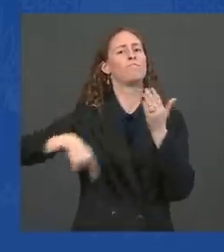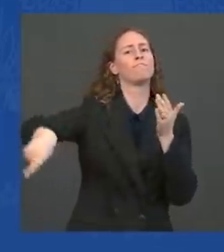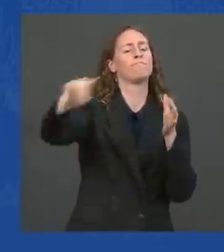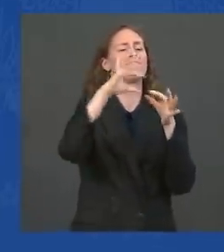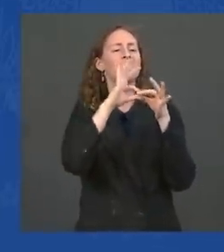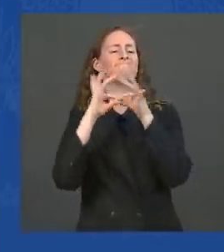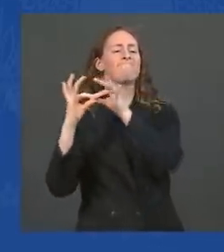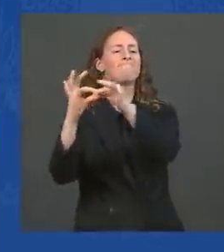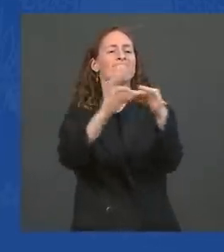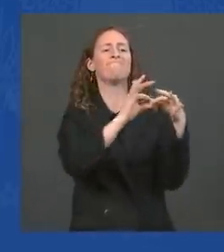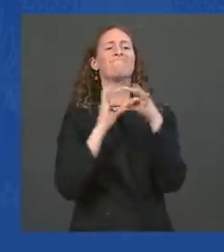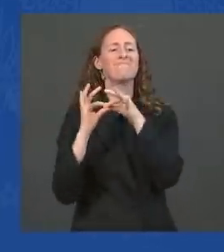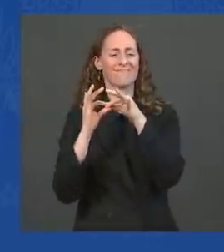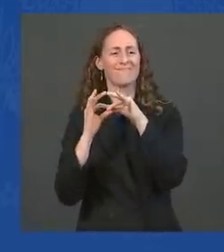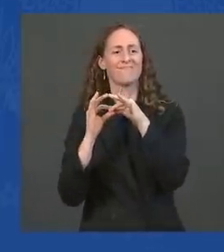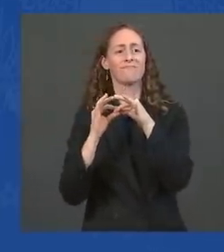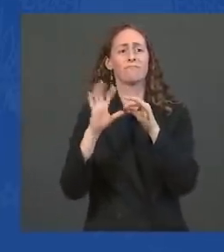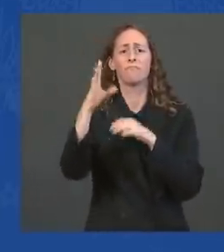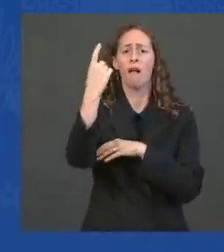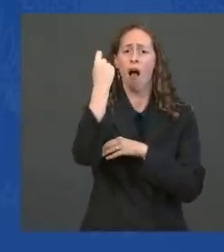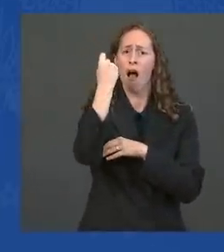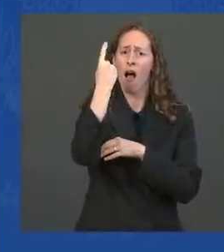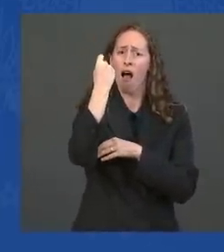not to exclude; to contribute, not take;